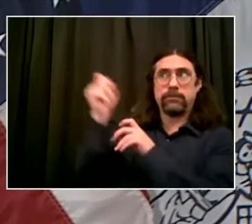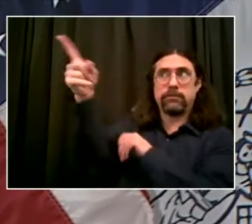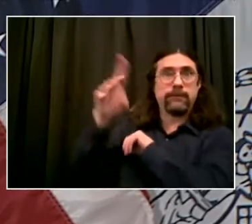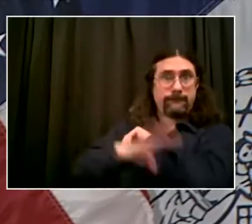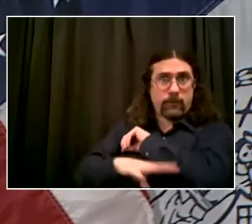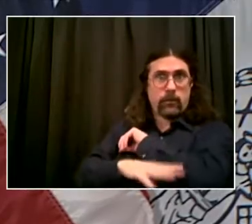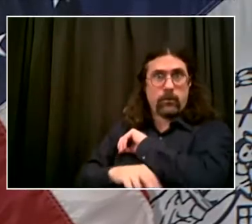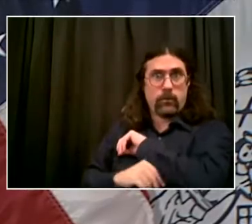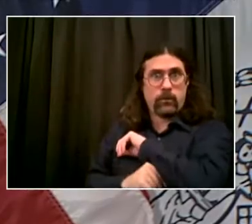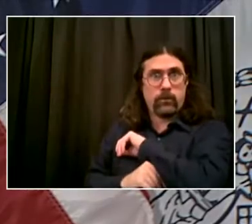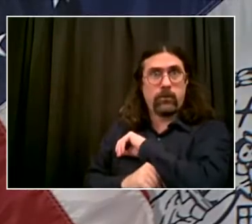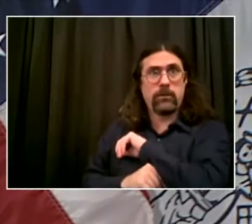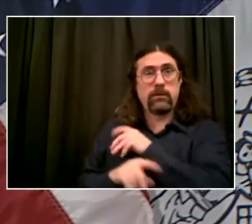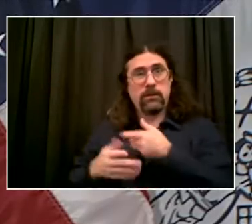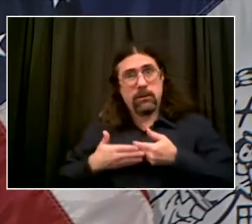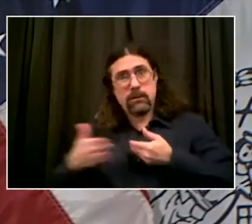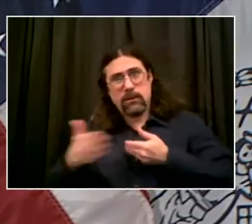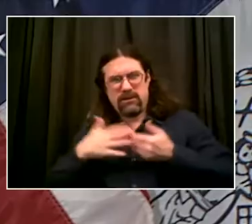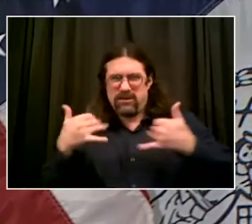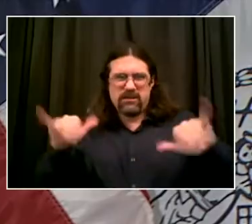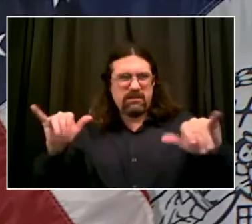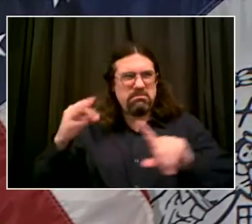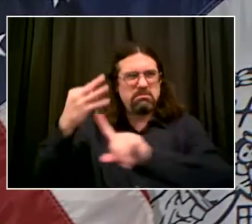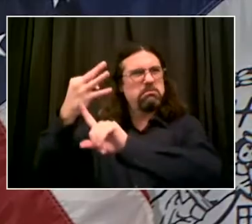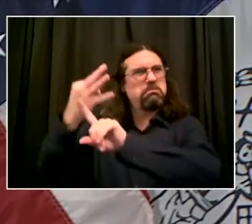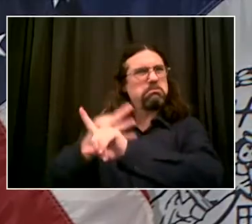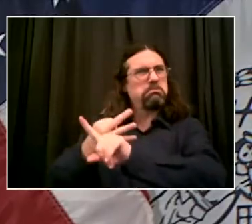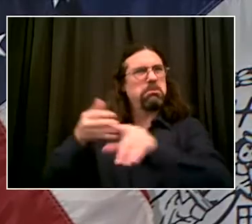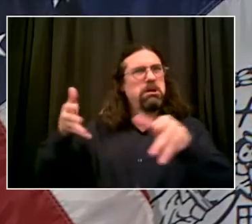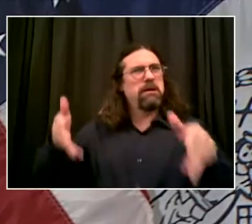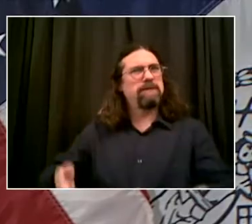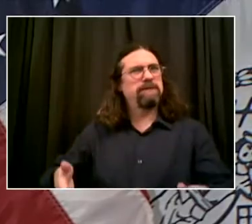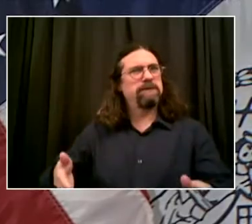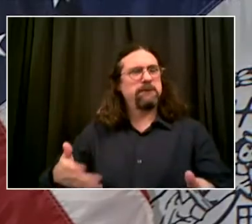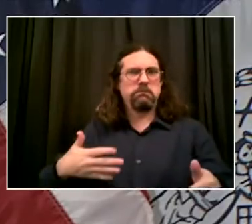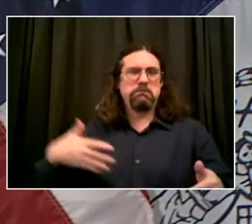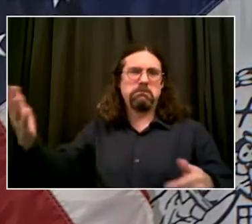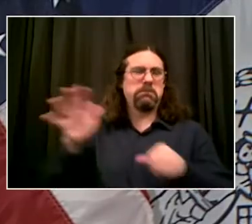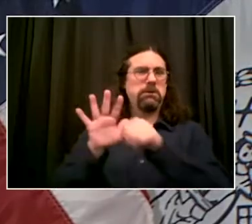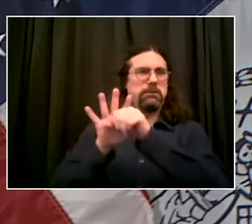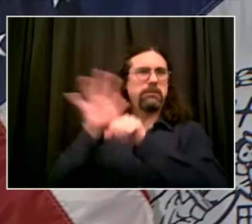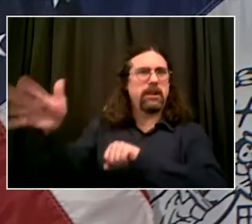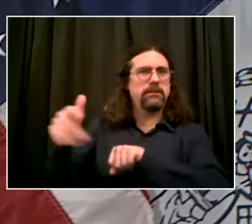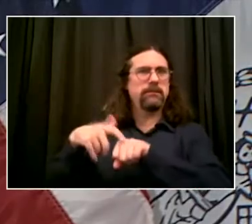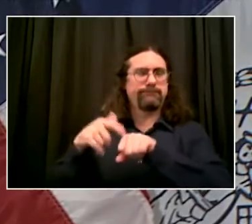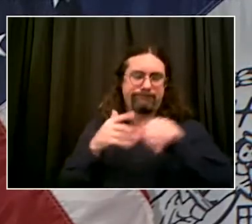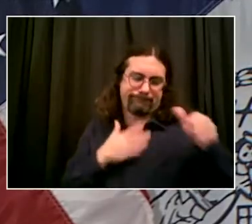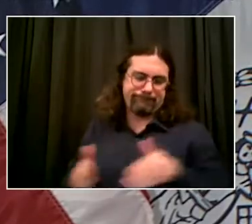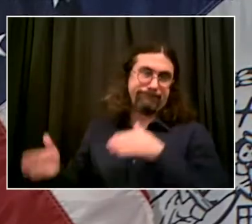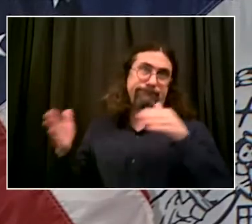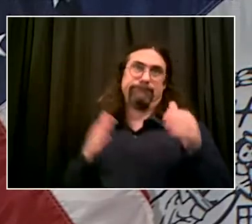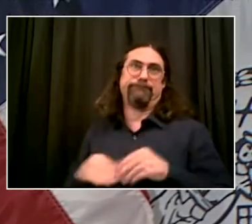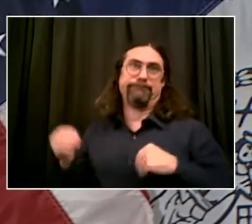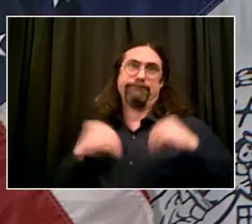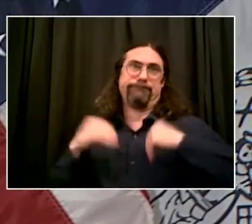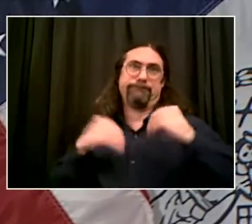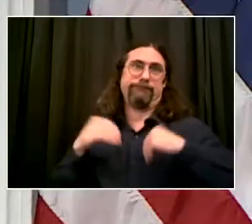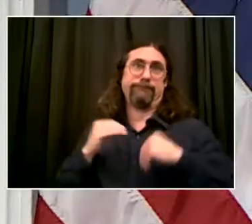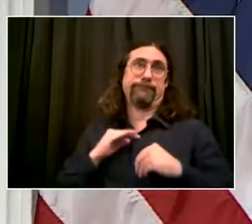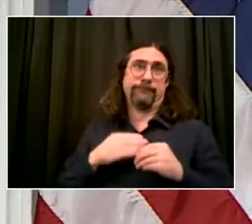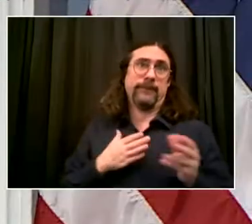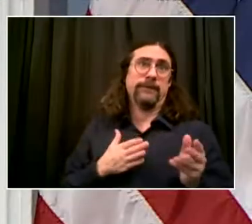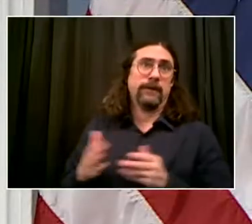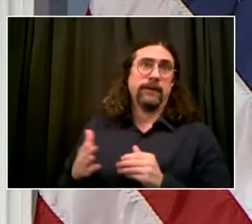SCHOOLS IN